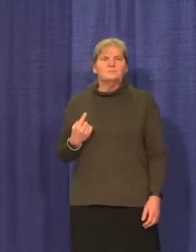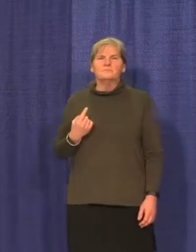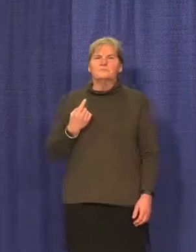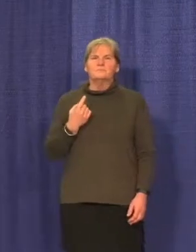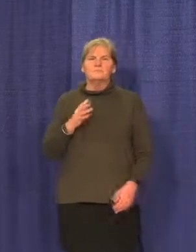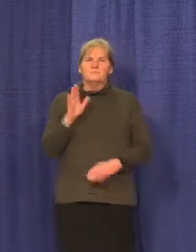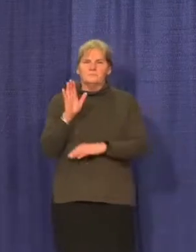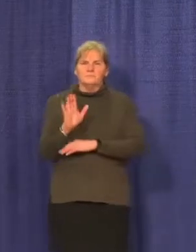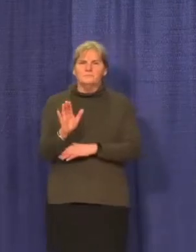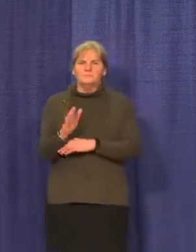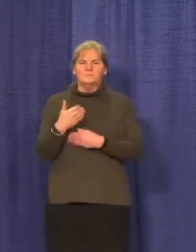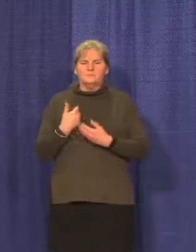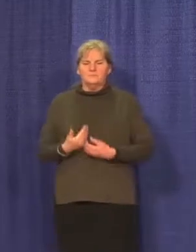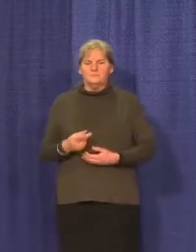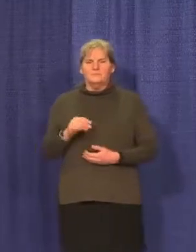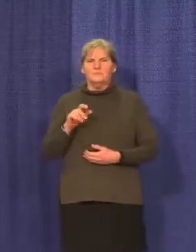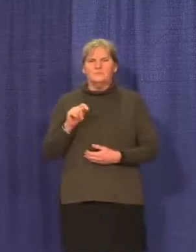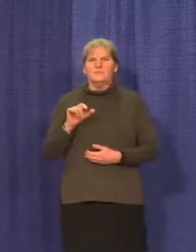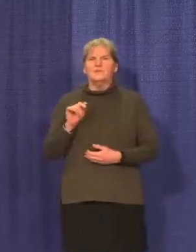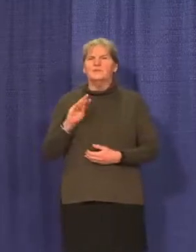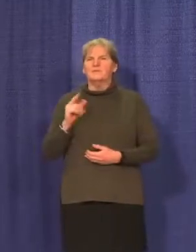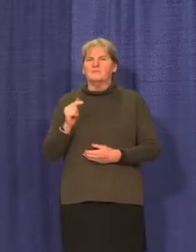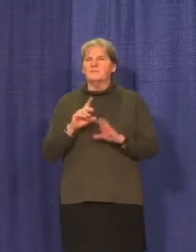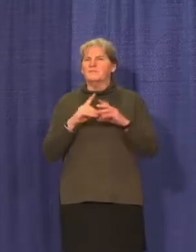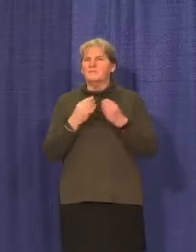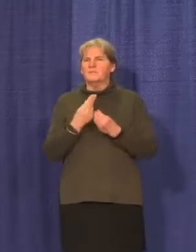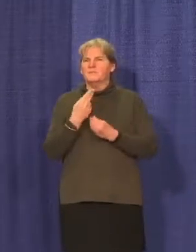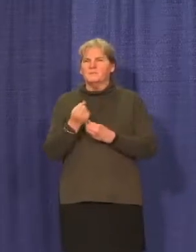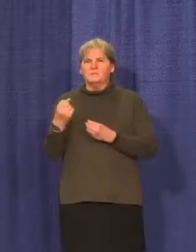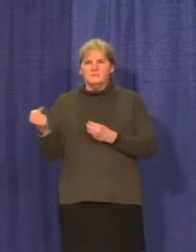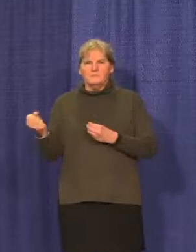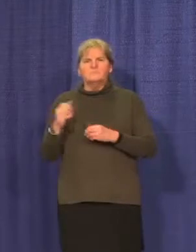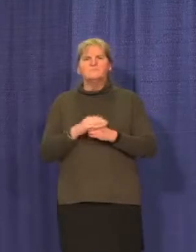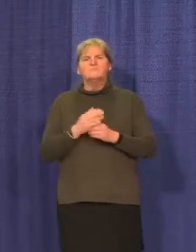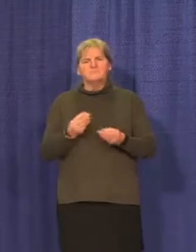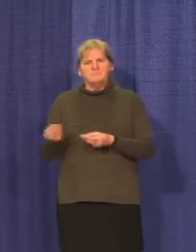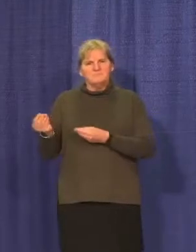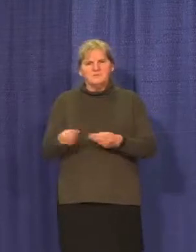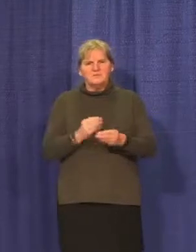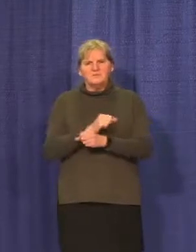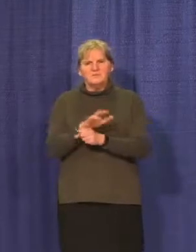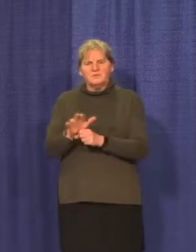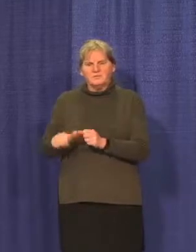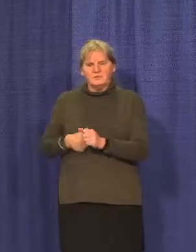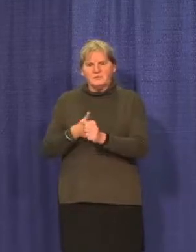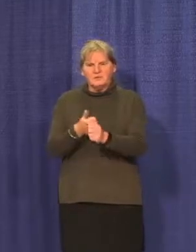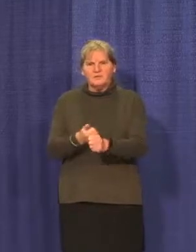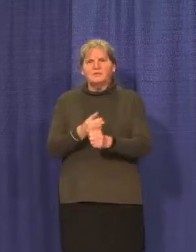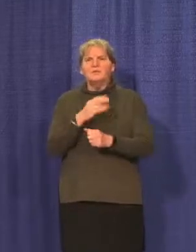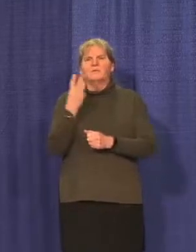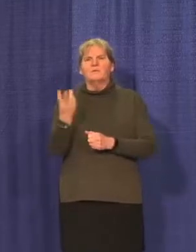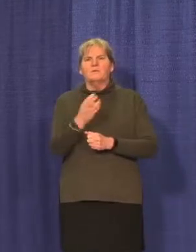Pat: Good afternoon. I'm Pat Living with the department of health and social services and your moderator for the COVID-19 update for January